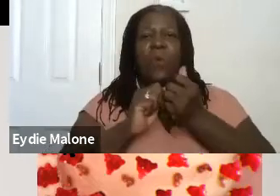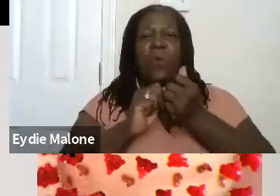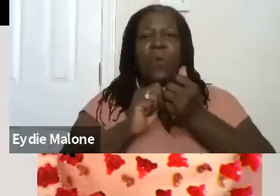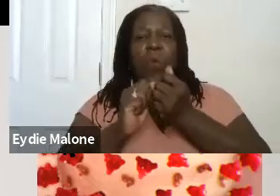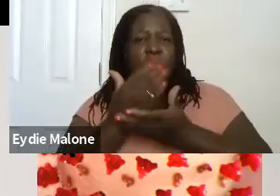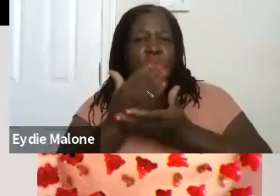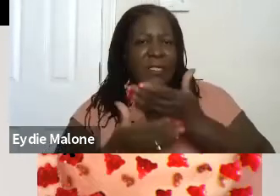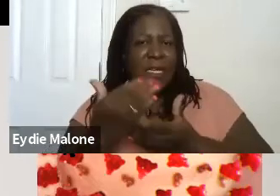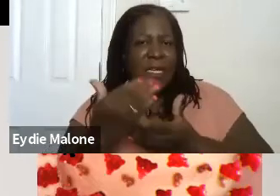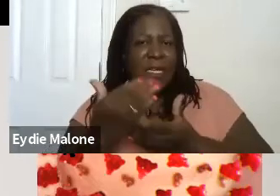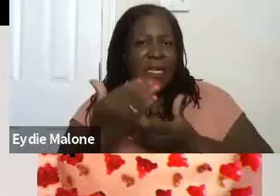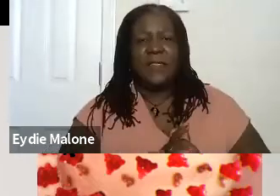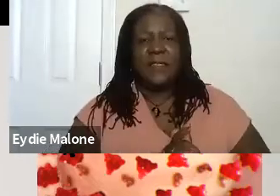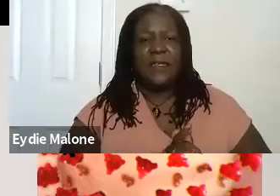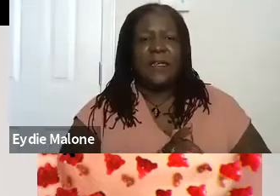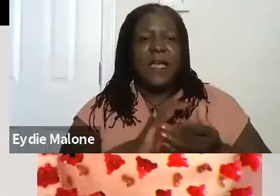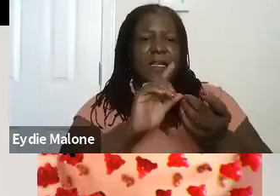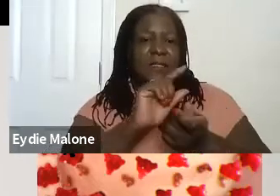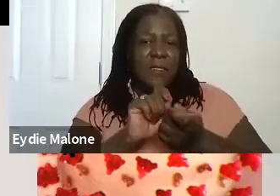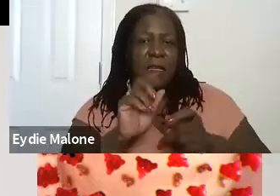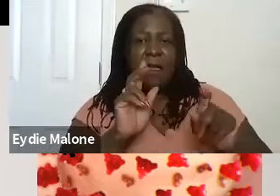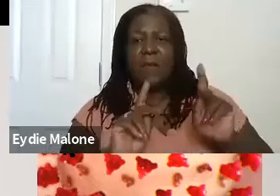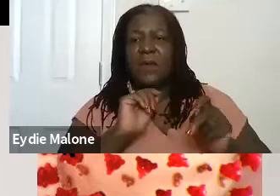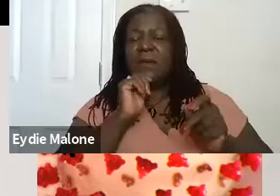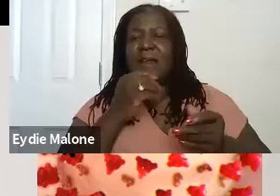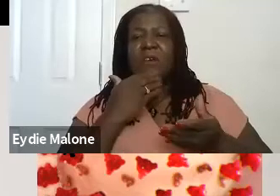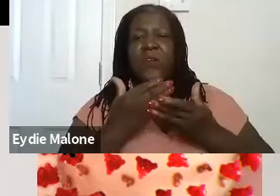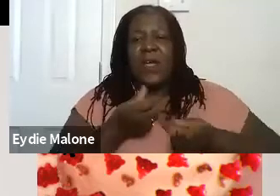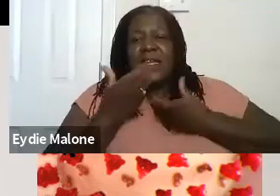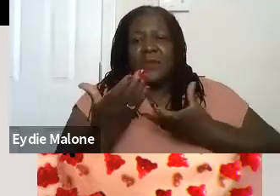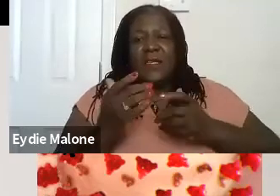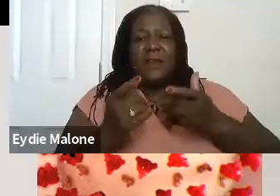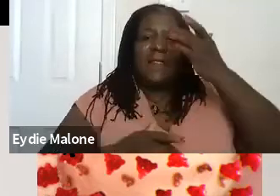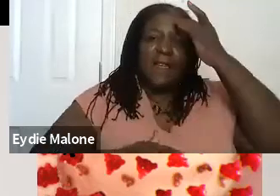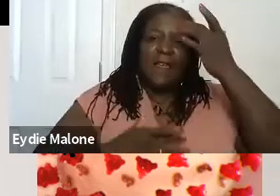in particular in people who might not be good at expressing their illness or pain to others.